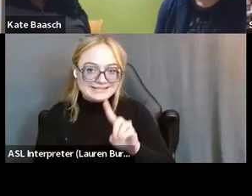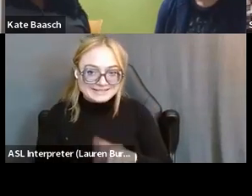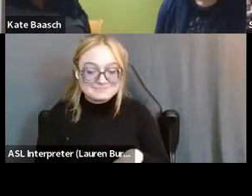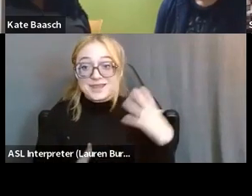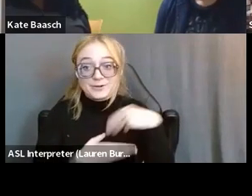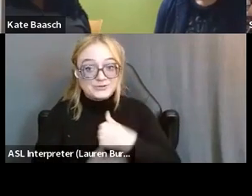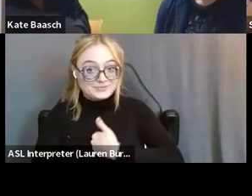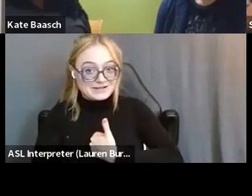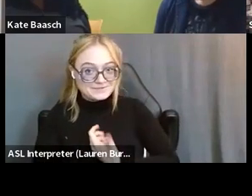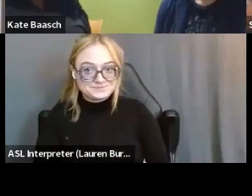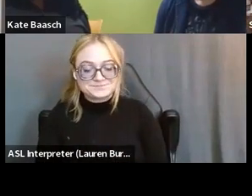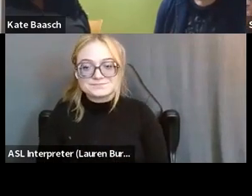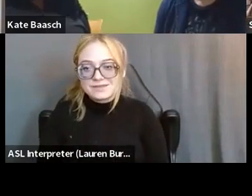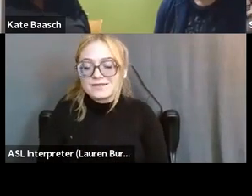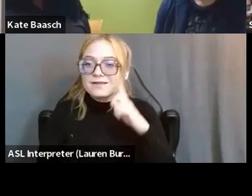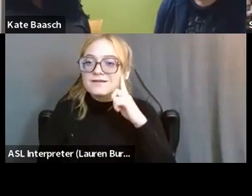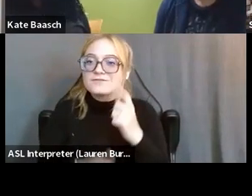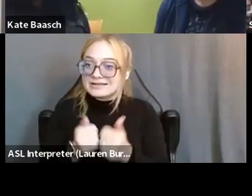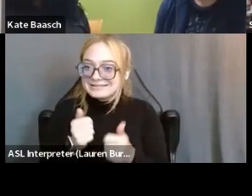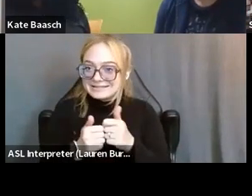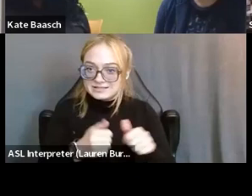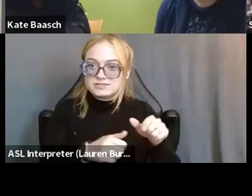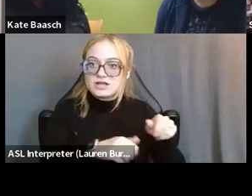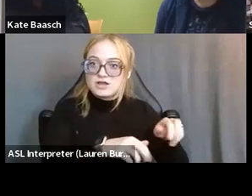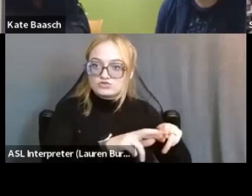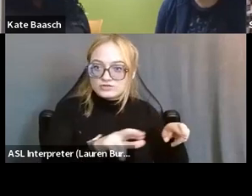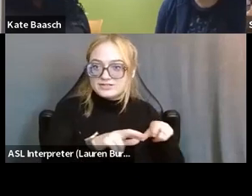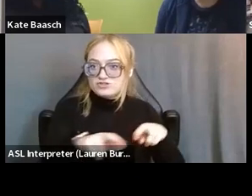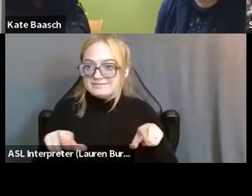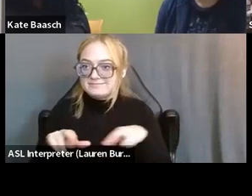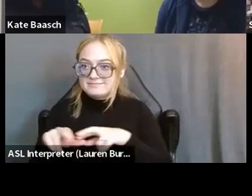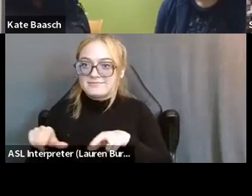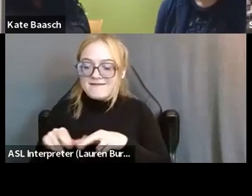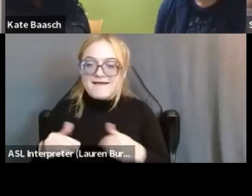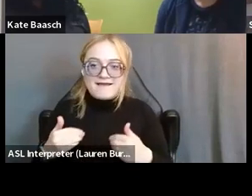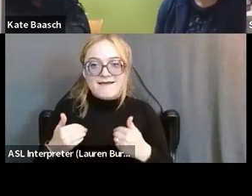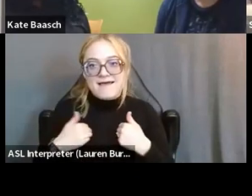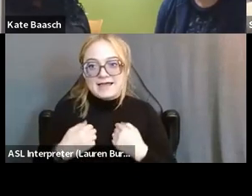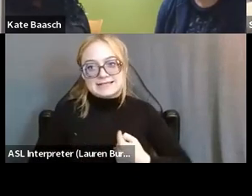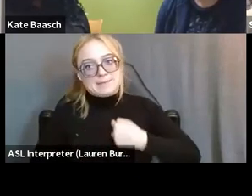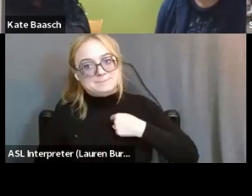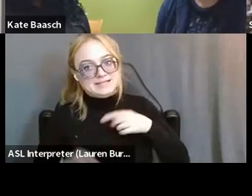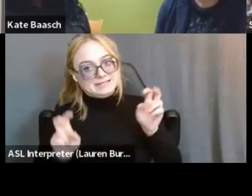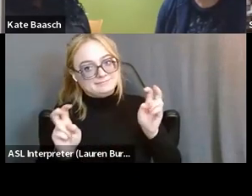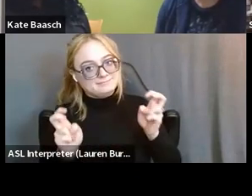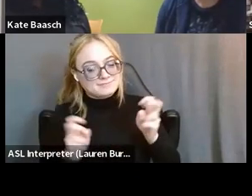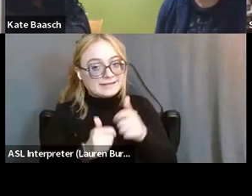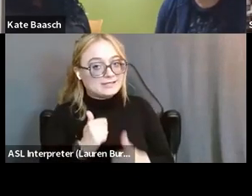But each region has a me, and each me has folks like Millie